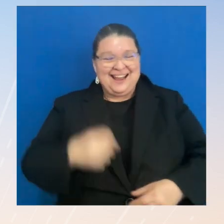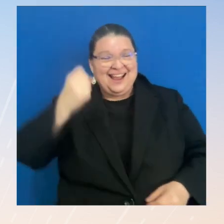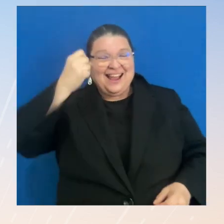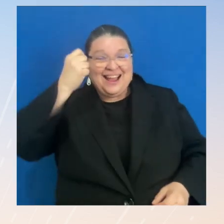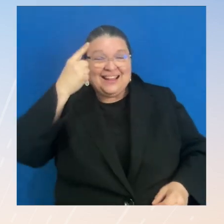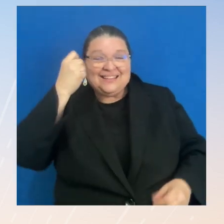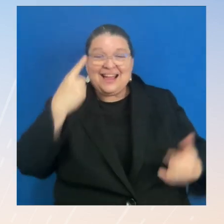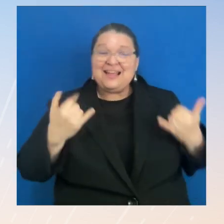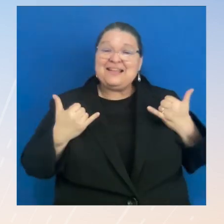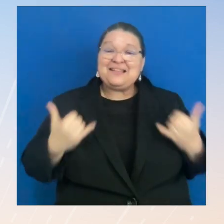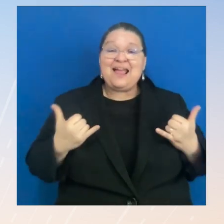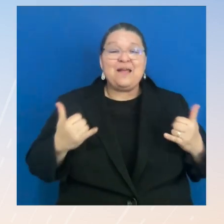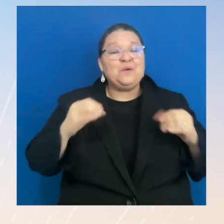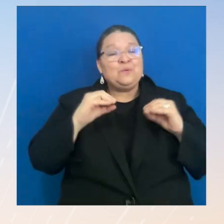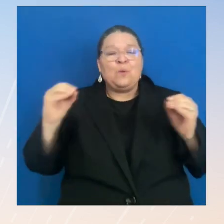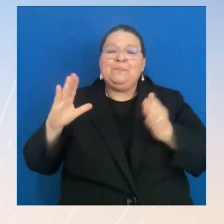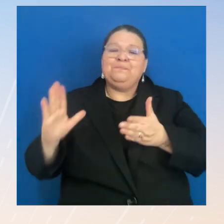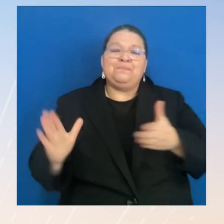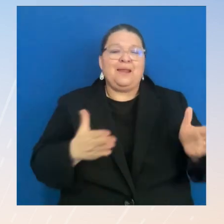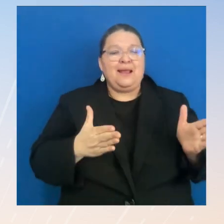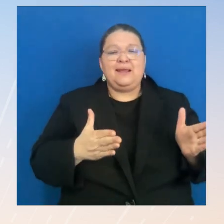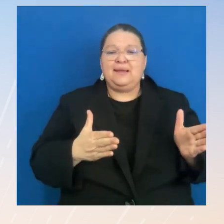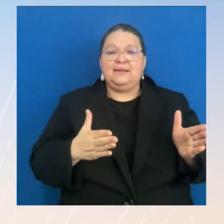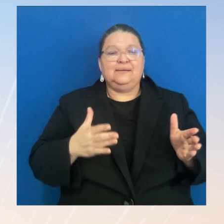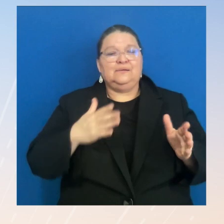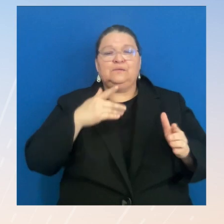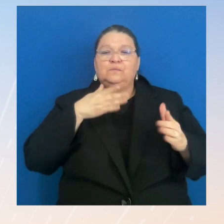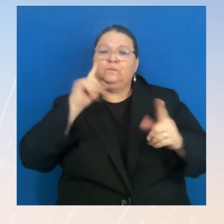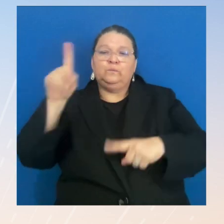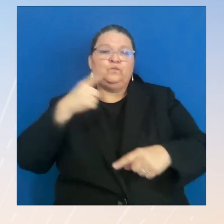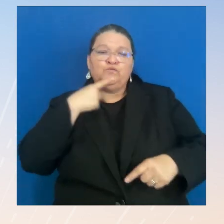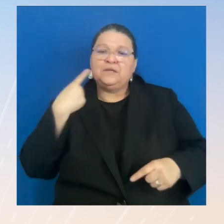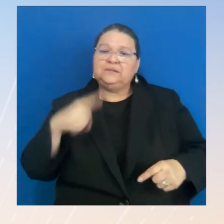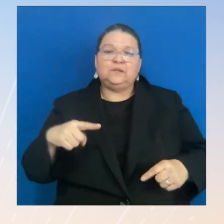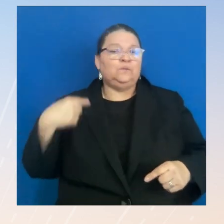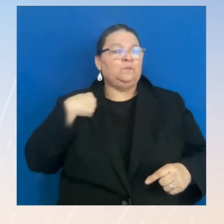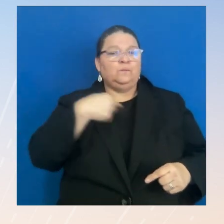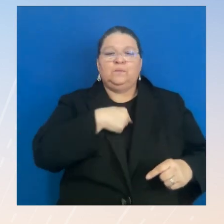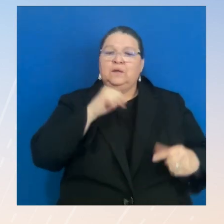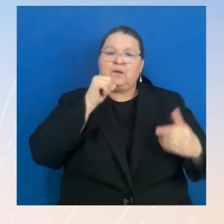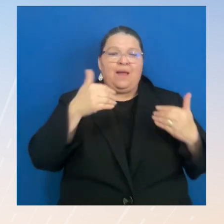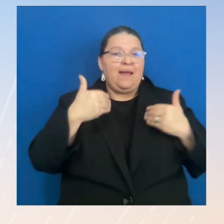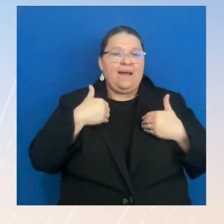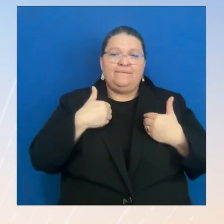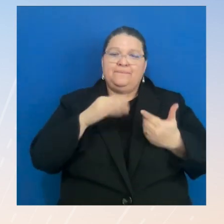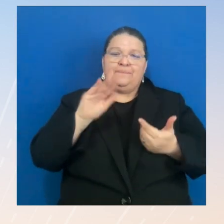that we won't be able to access, so we will forge ahead. The Press: Thank you. Ms. Psaki: Go ahead. The Press: Thanks, Jen.